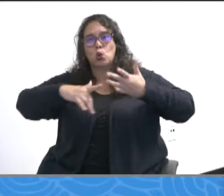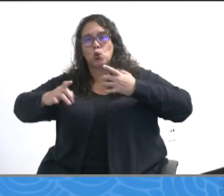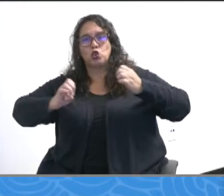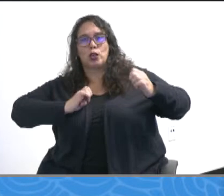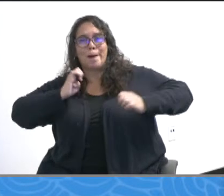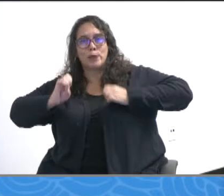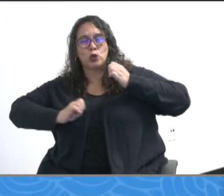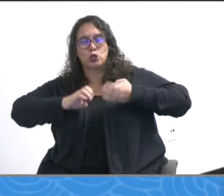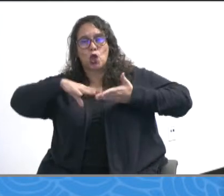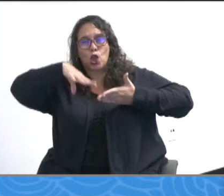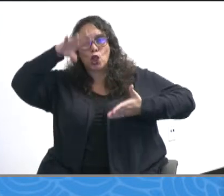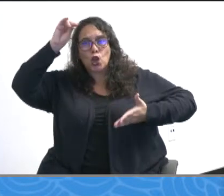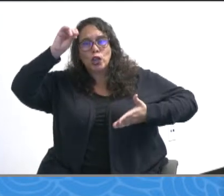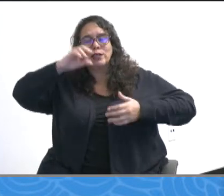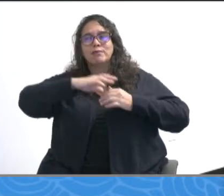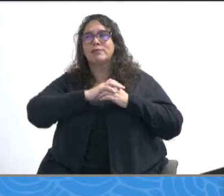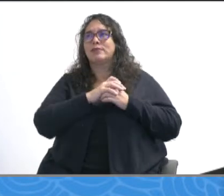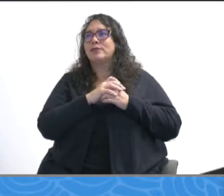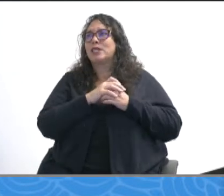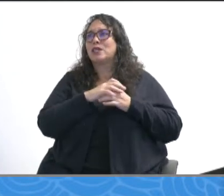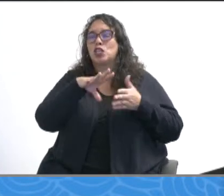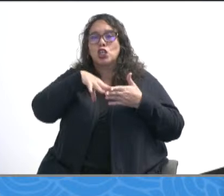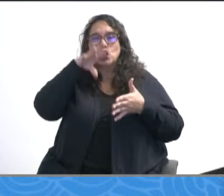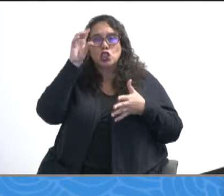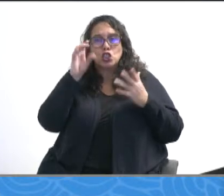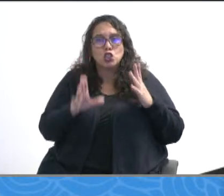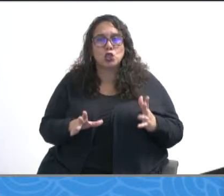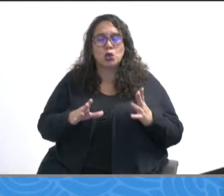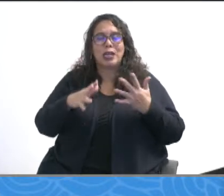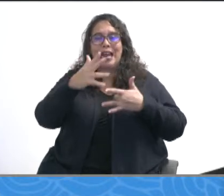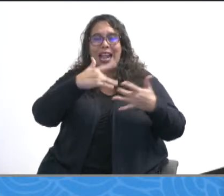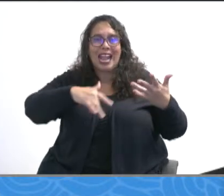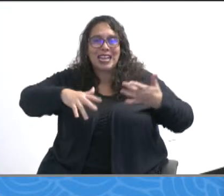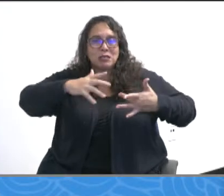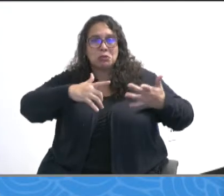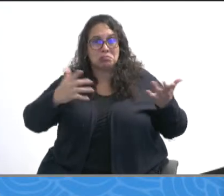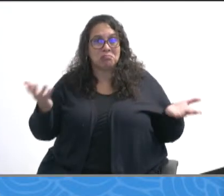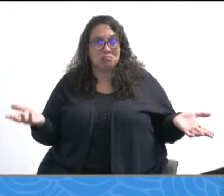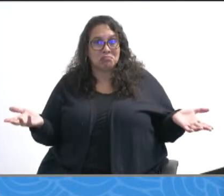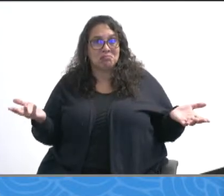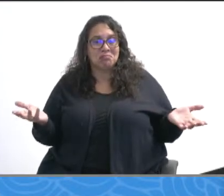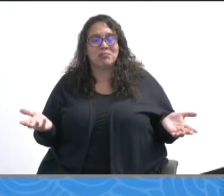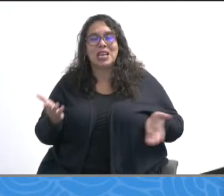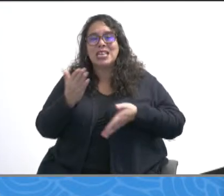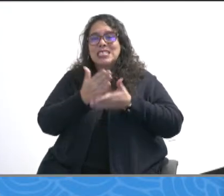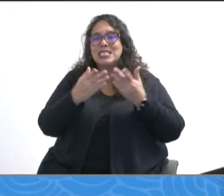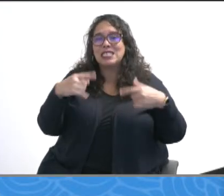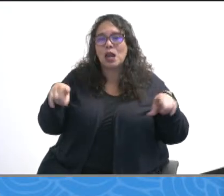and student engagement and motivation. And for those of you who have participated in some of these ThoughtExchanges and parent meetings,